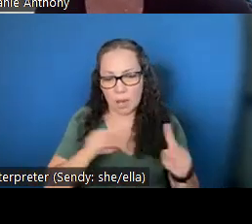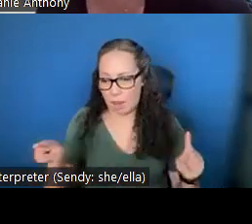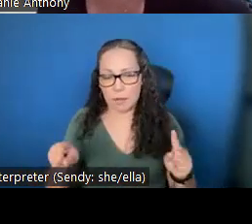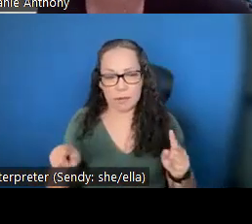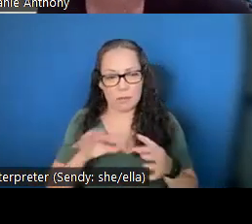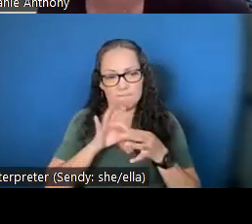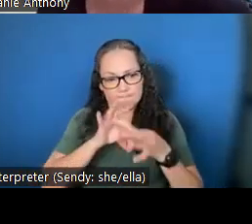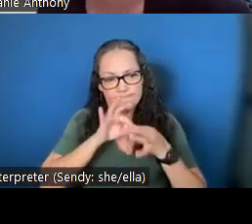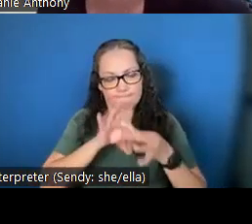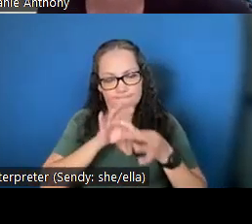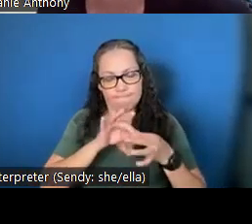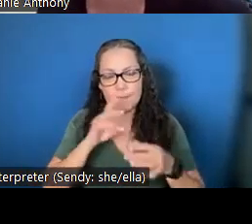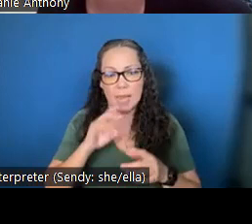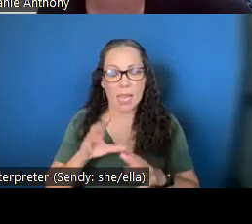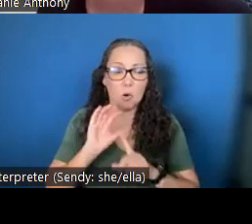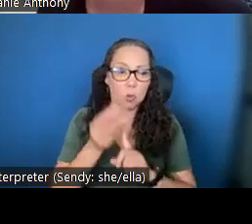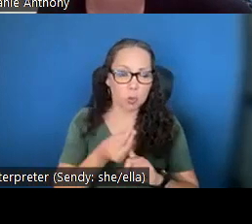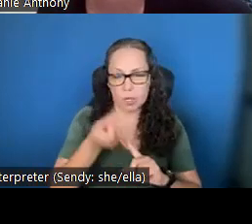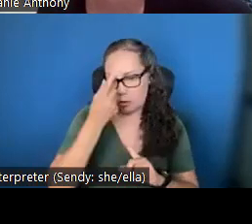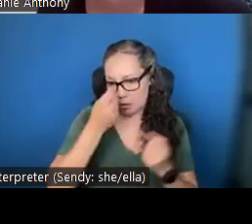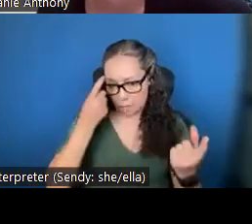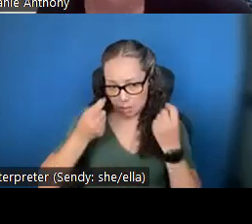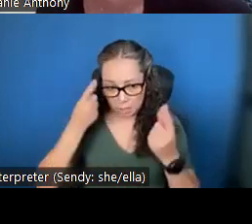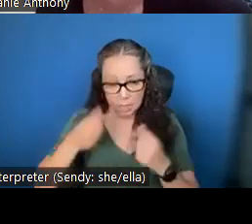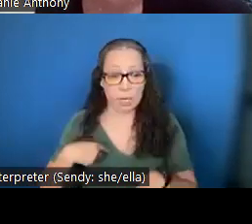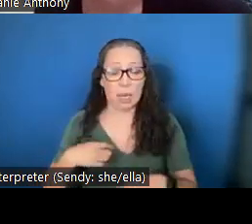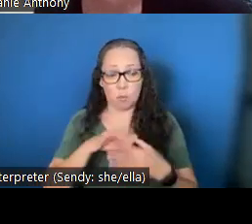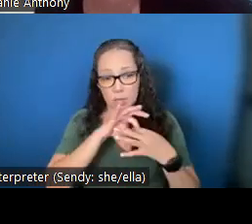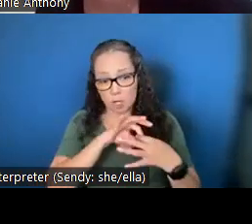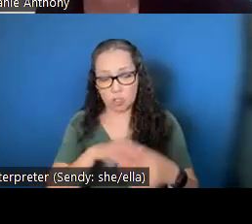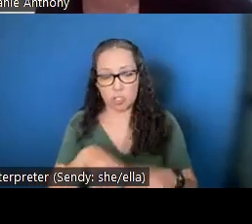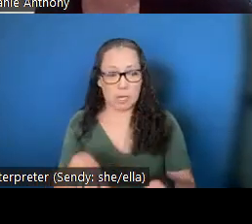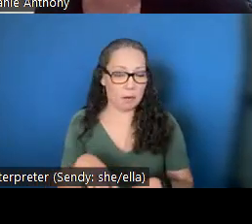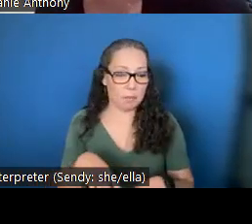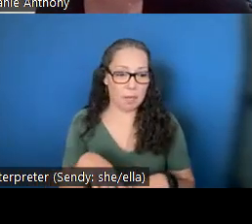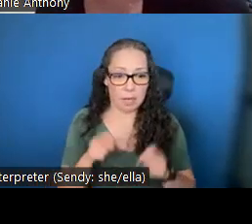cultural understanding relationship ships and opportunities and potentially we've heard this